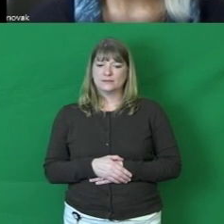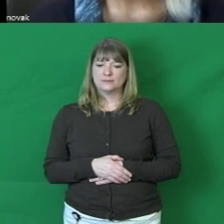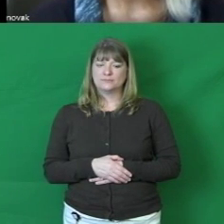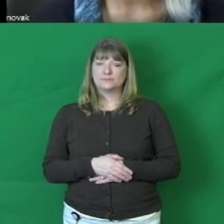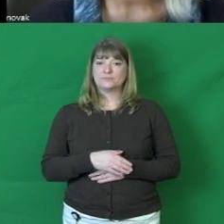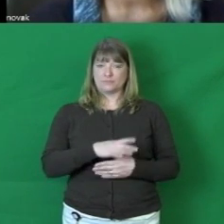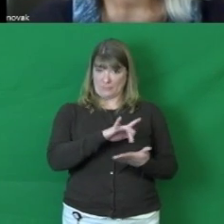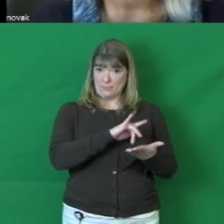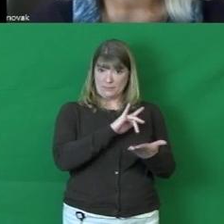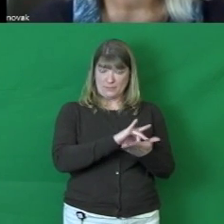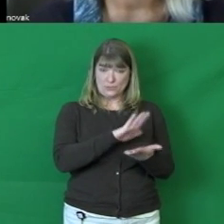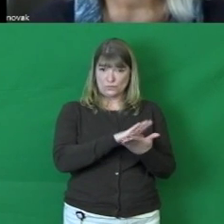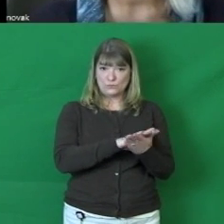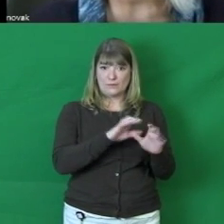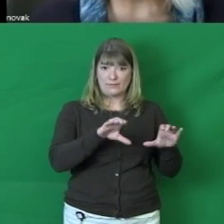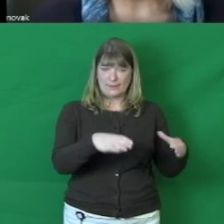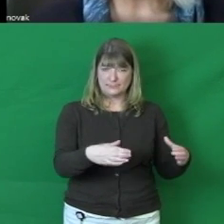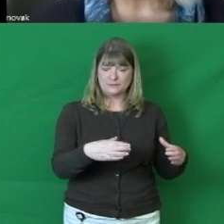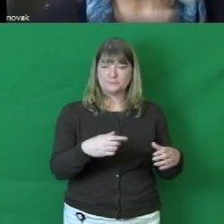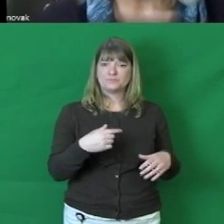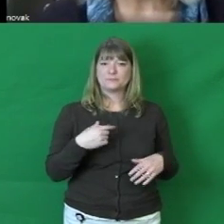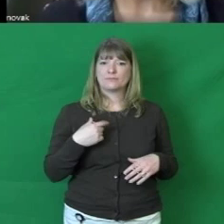In my middle school classes, I would assign